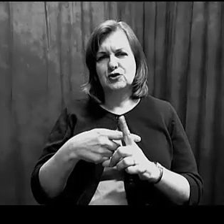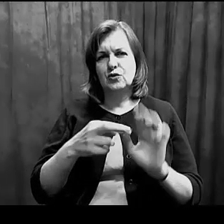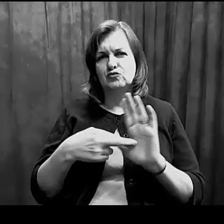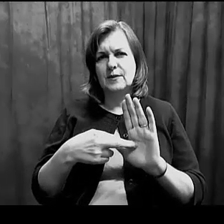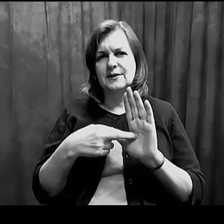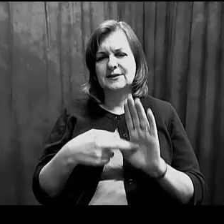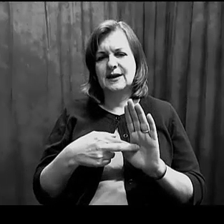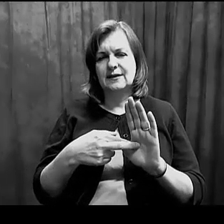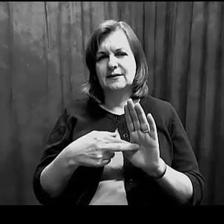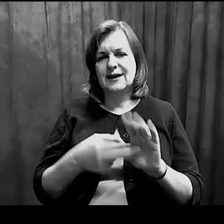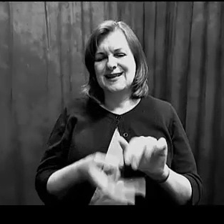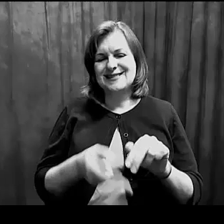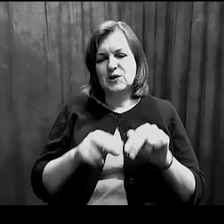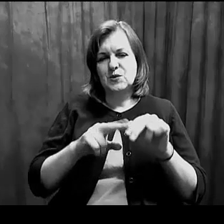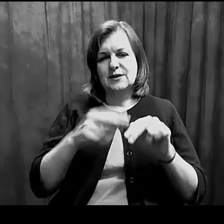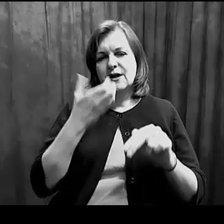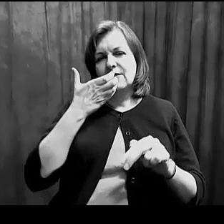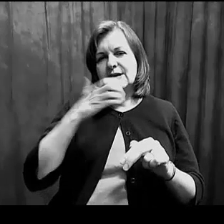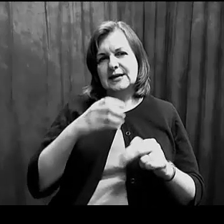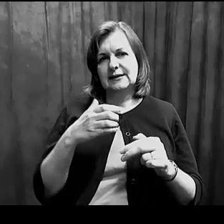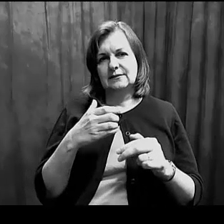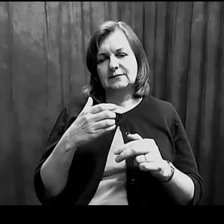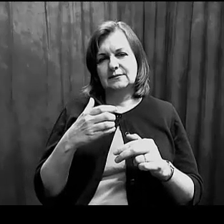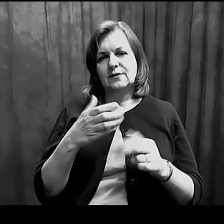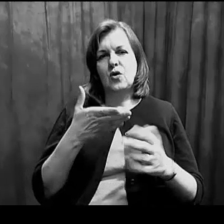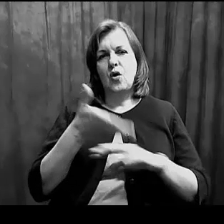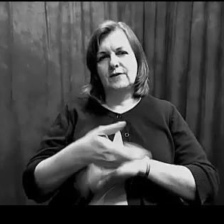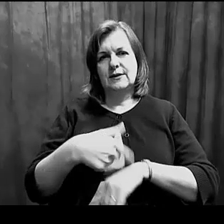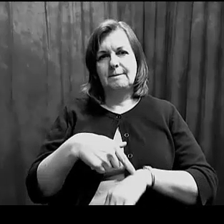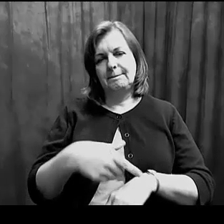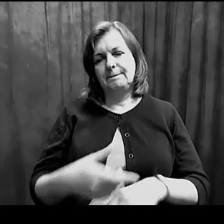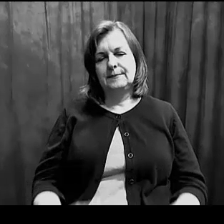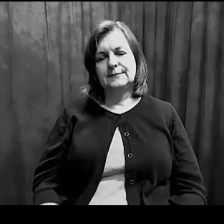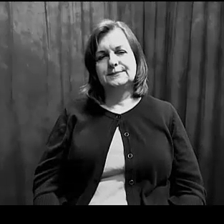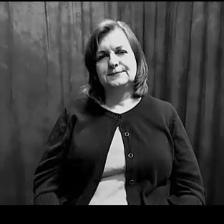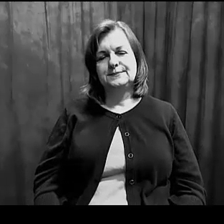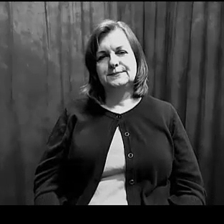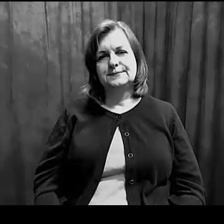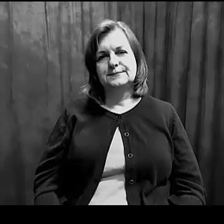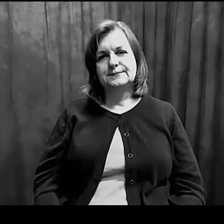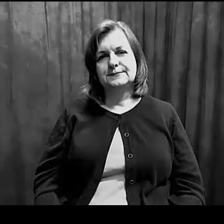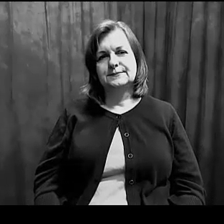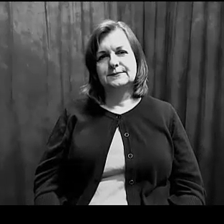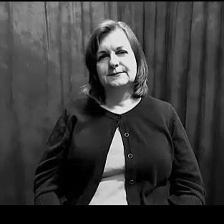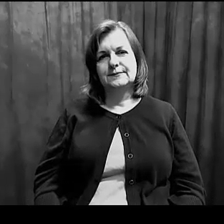temperature is that increase in heat intensity over time